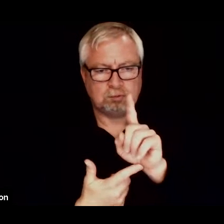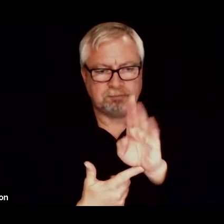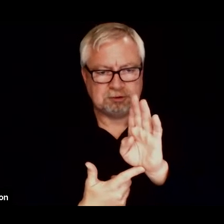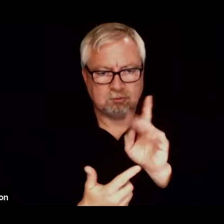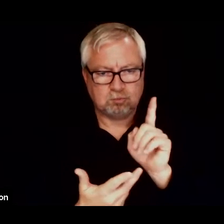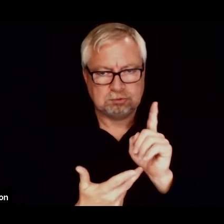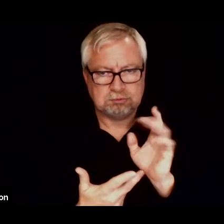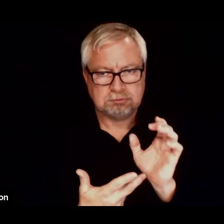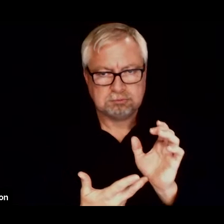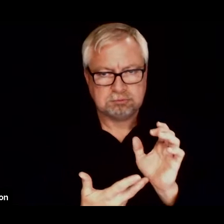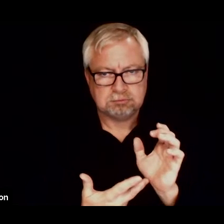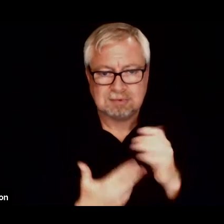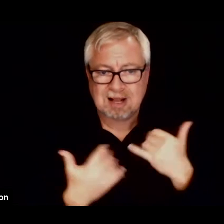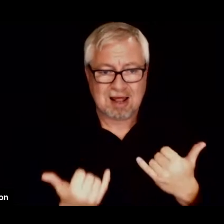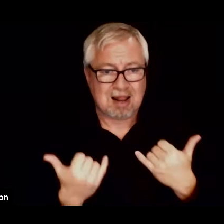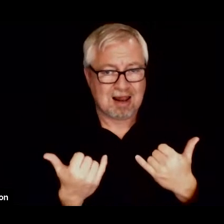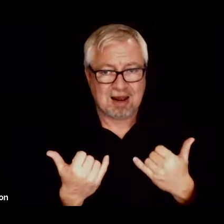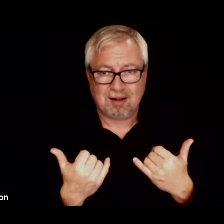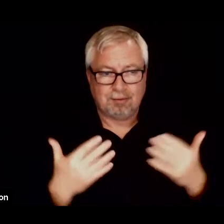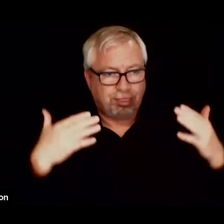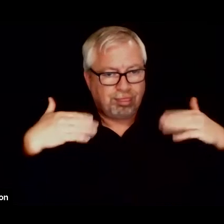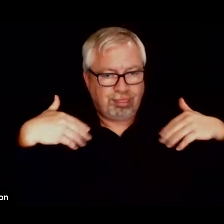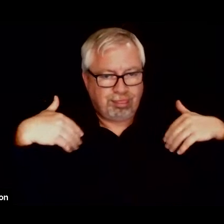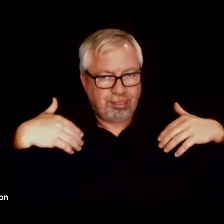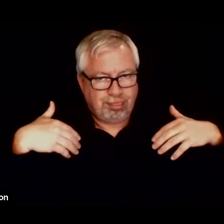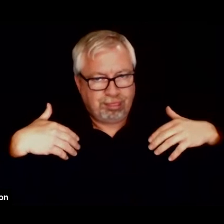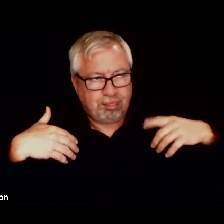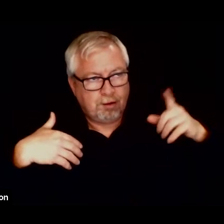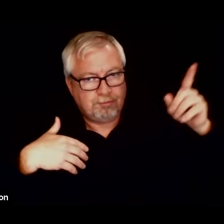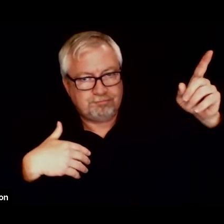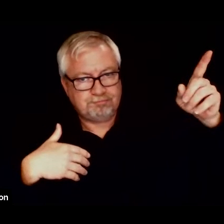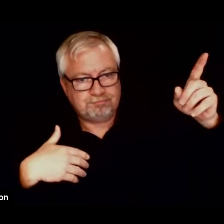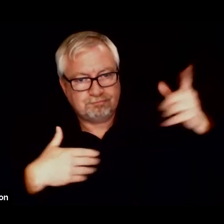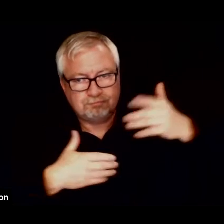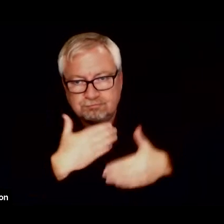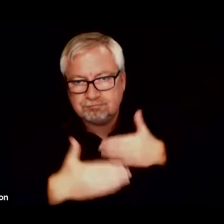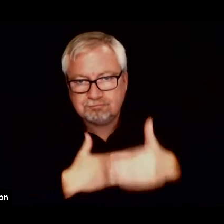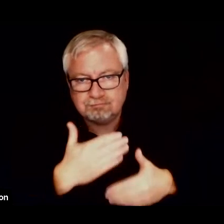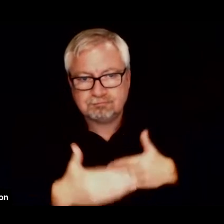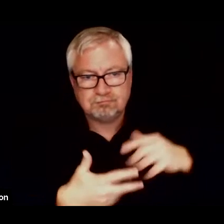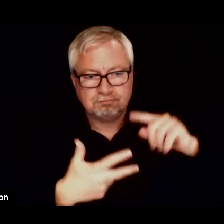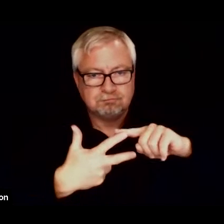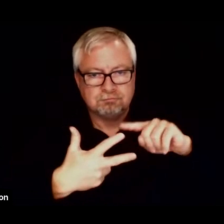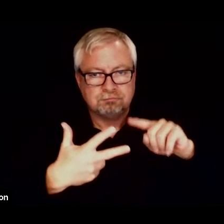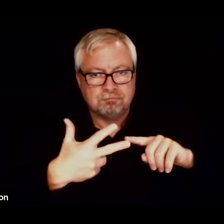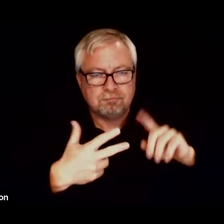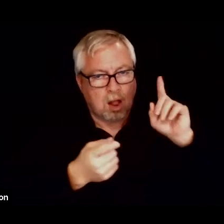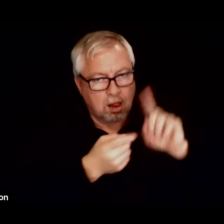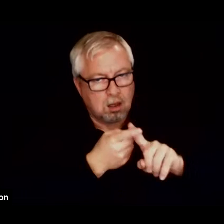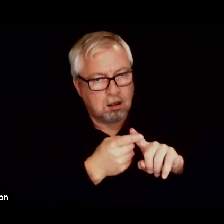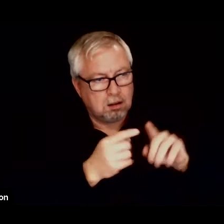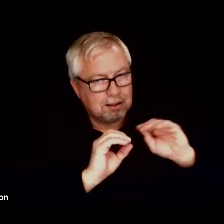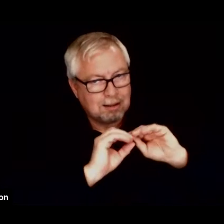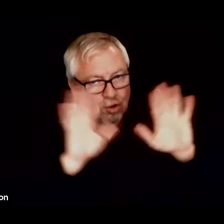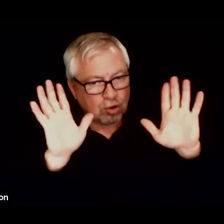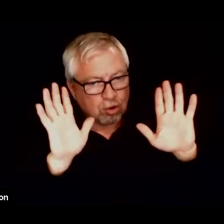um to be moving forward just simply because we don't have adequate vaccine for phase 1a